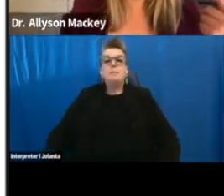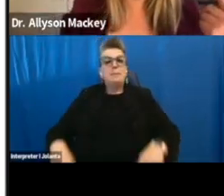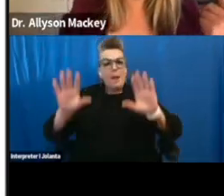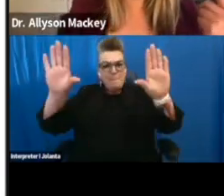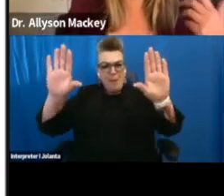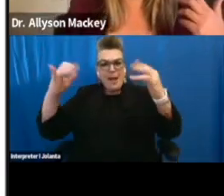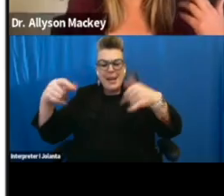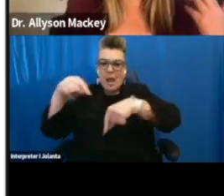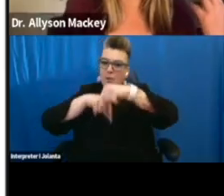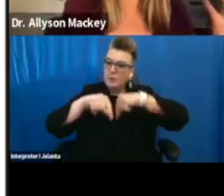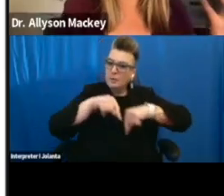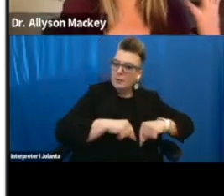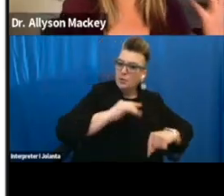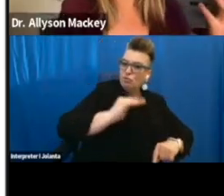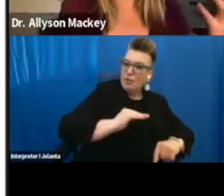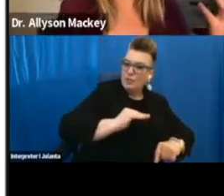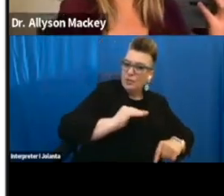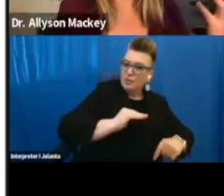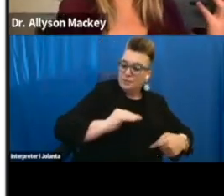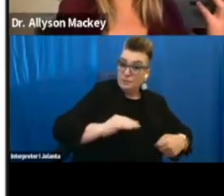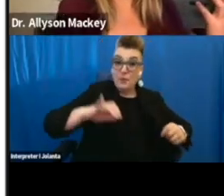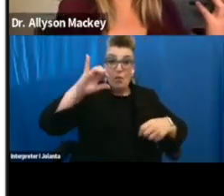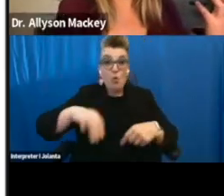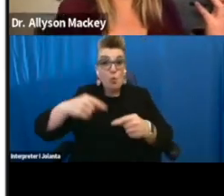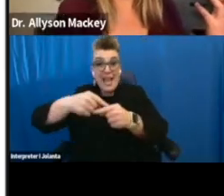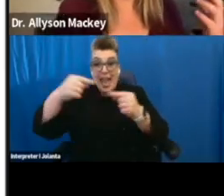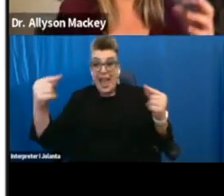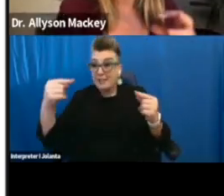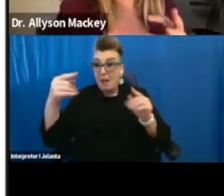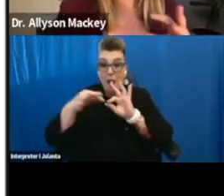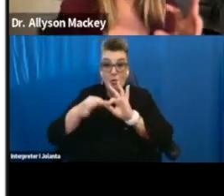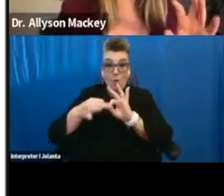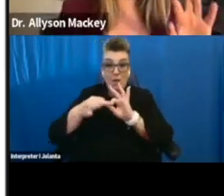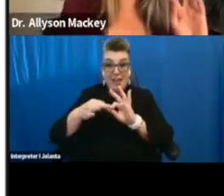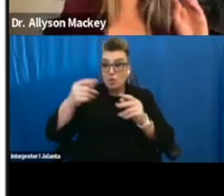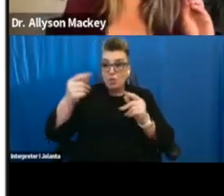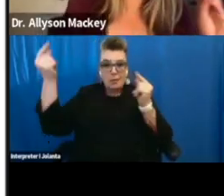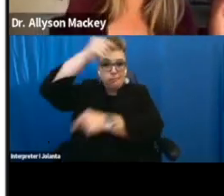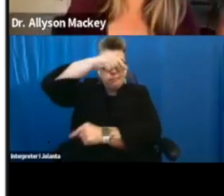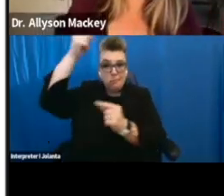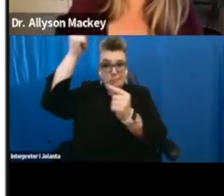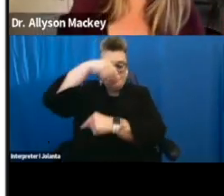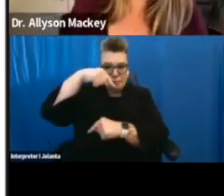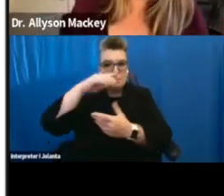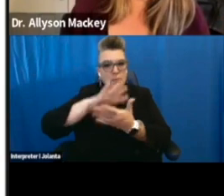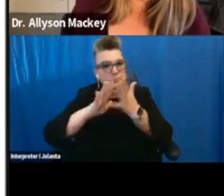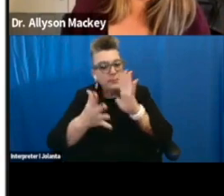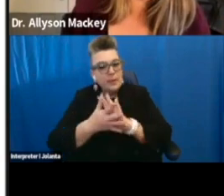that these anti-correlations grow stronger so the correlation between the default mode